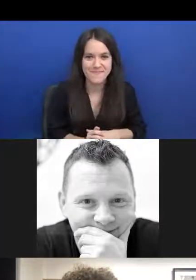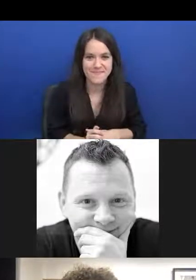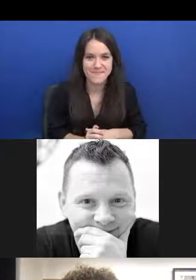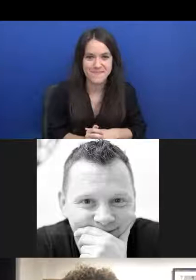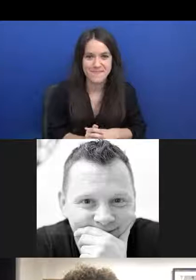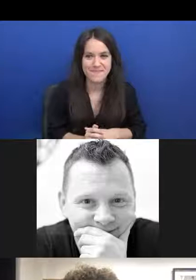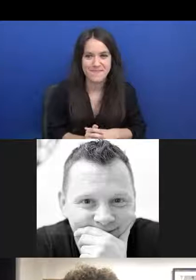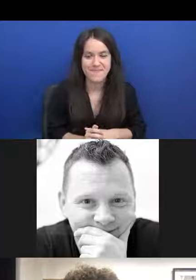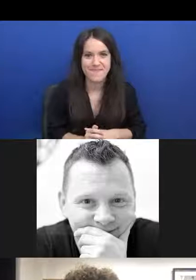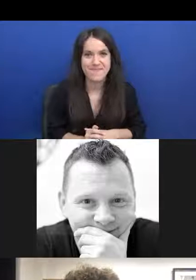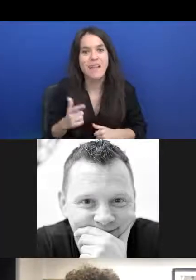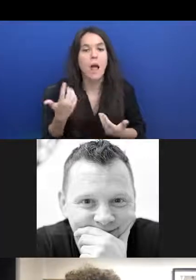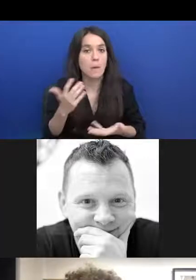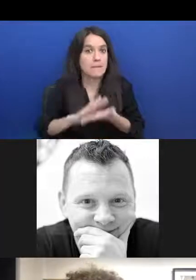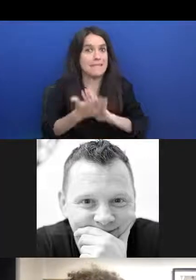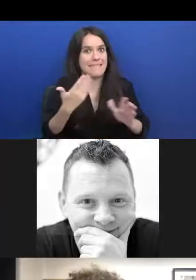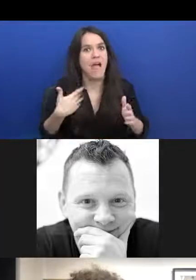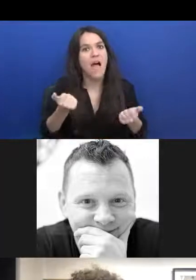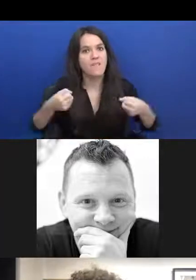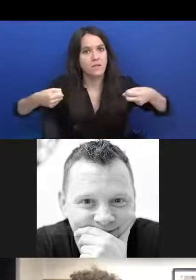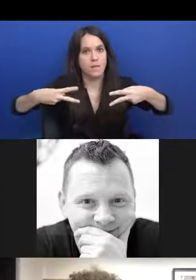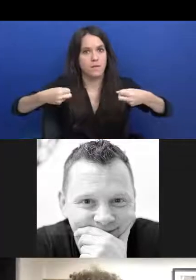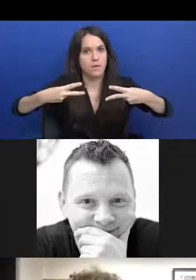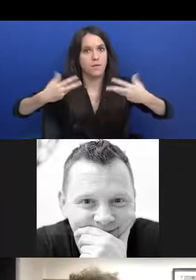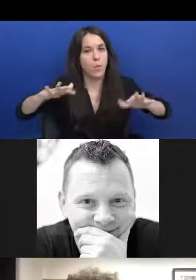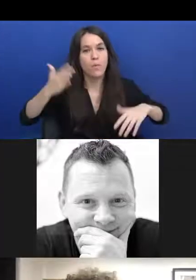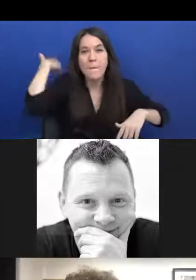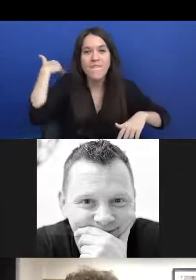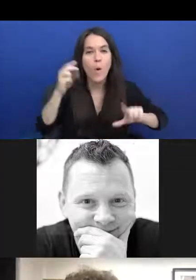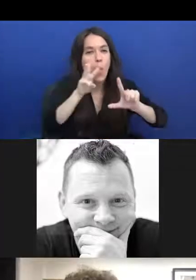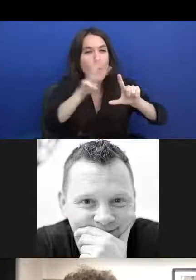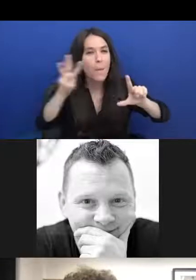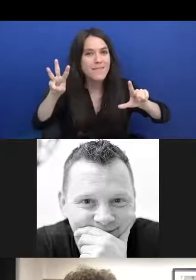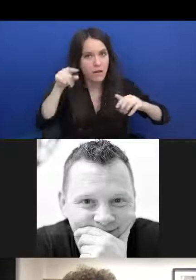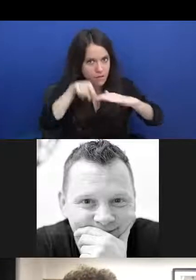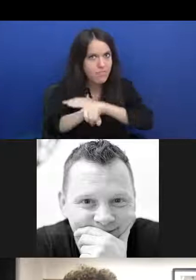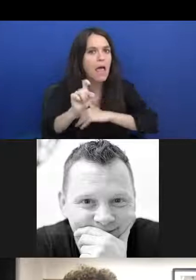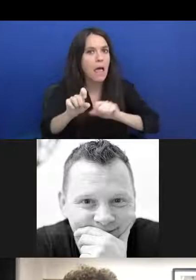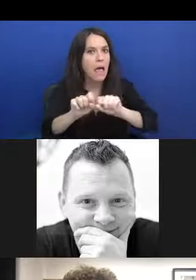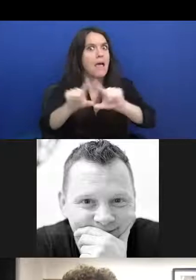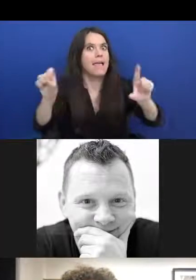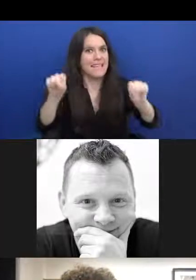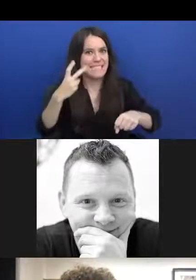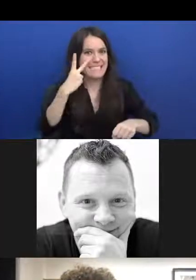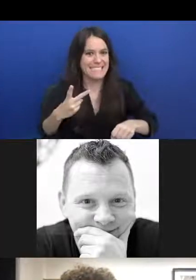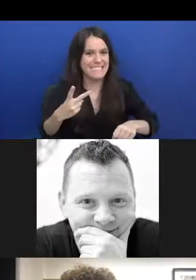the subtitles that's available on the website I mentioned and we're working on number three now